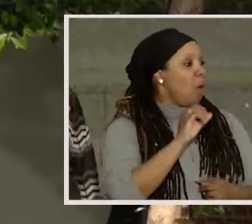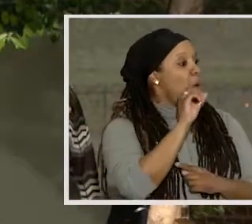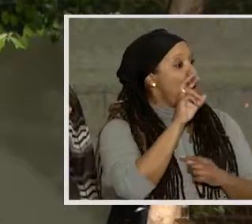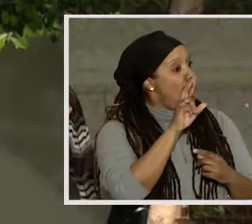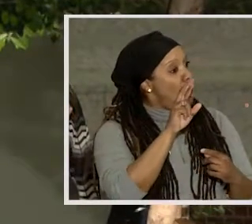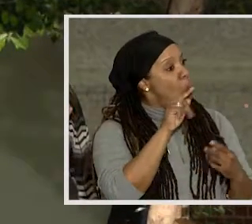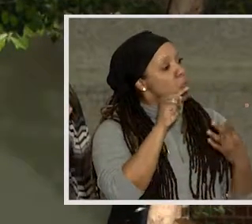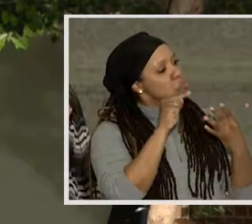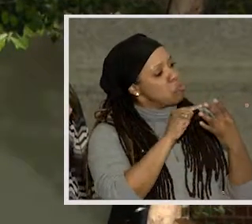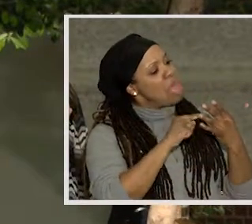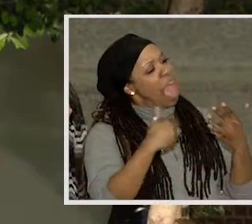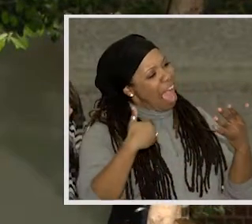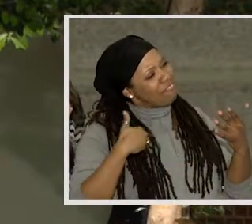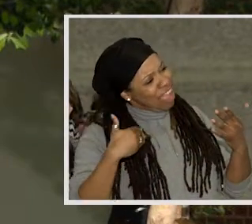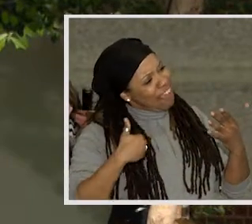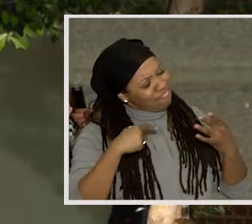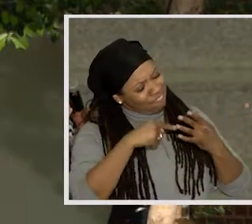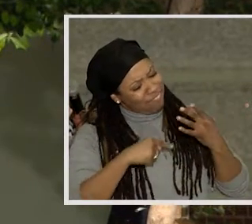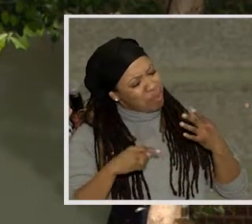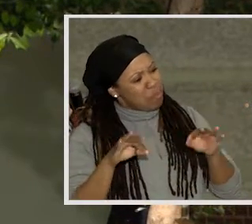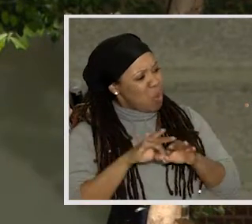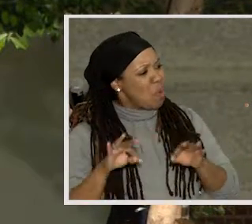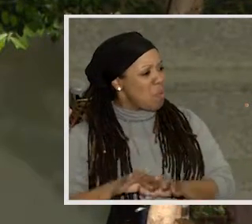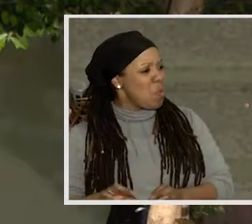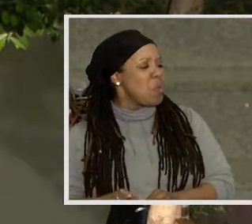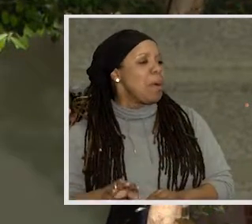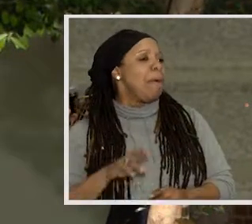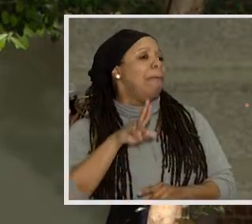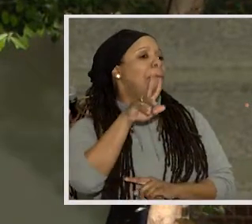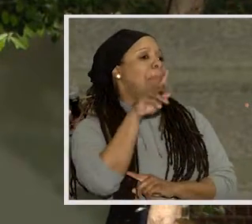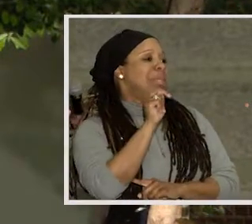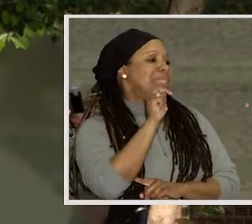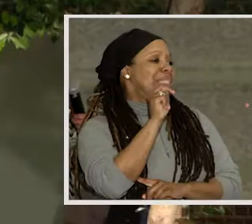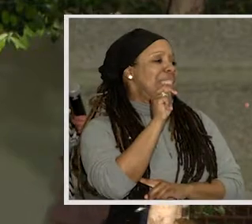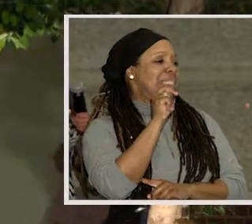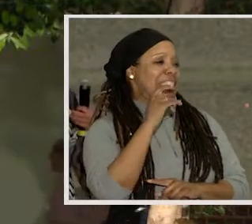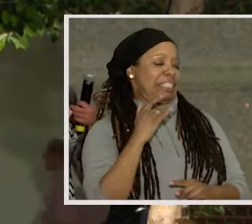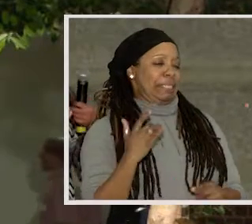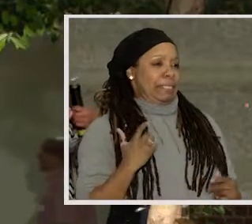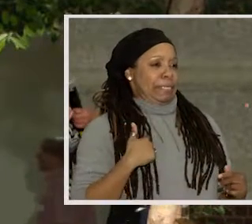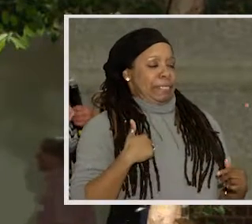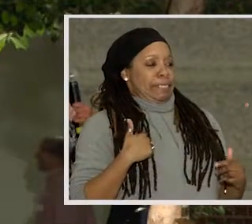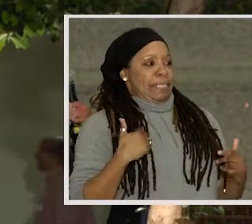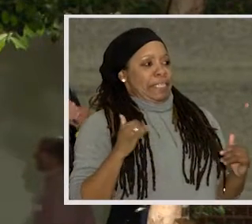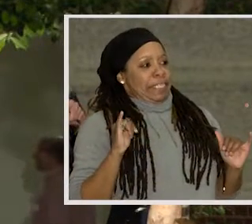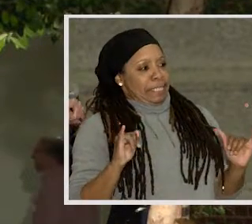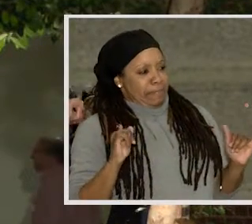WE HAD SOME OF THE SAME CONCERNS THAT SOME OTHERS HAD BROUGHT UP LIKE WITH EDUCATION, PUBLIC SAFETY, JOBS AND ECONOMIC